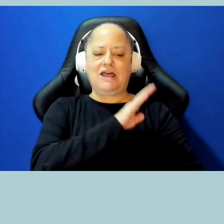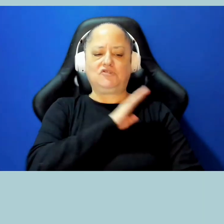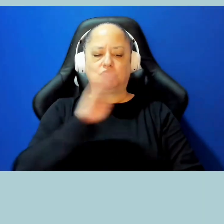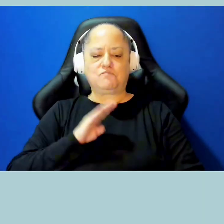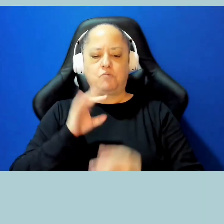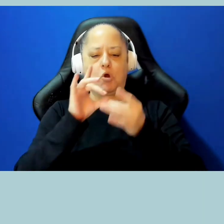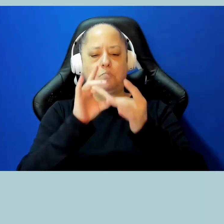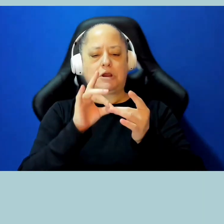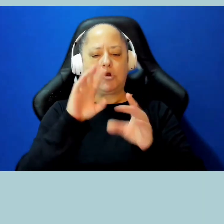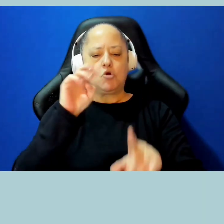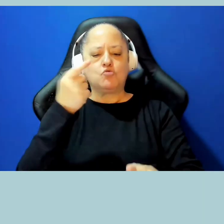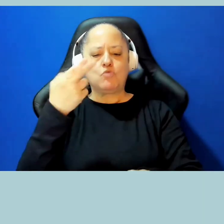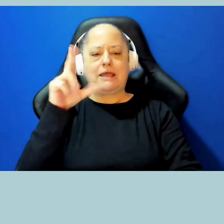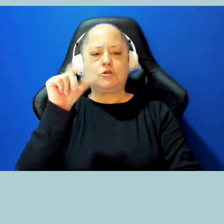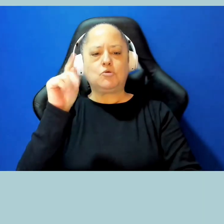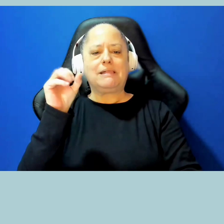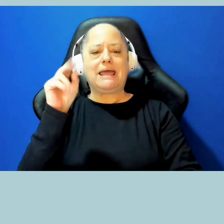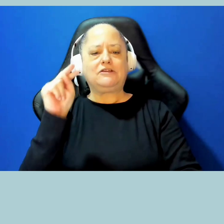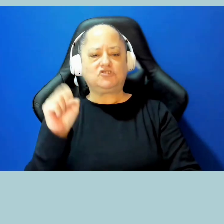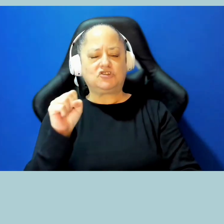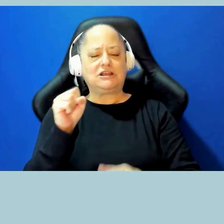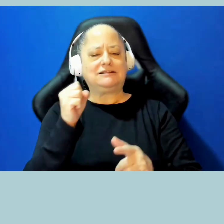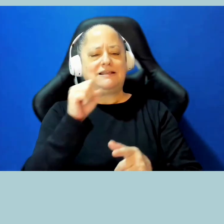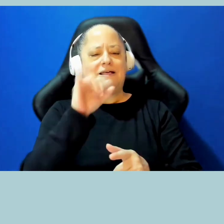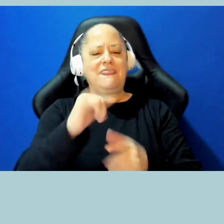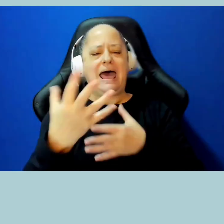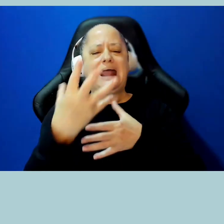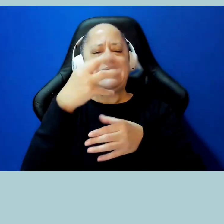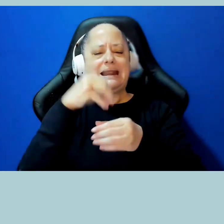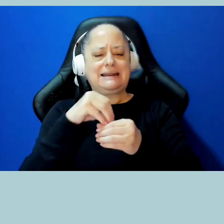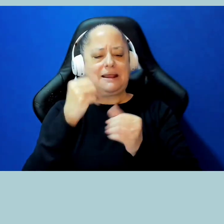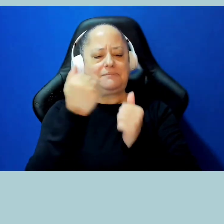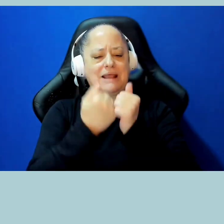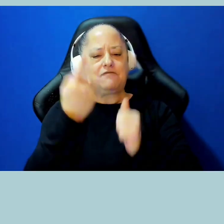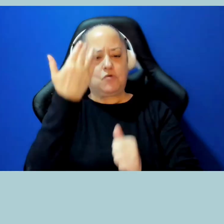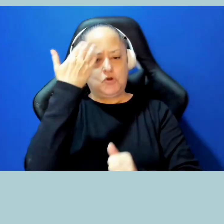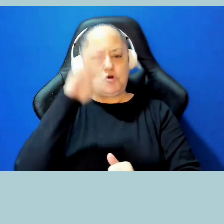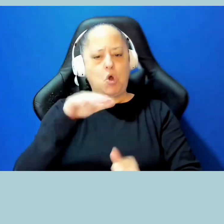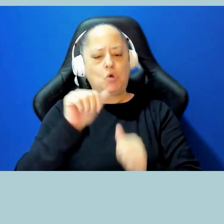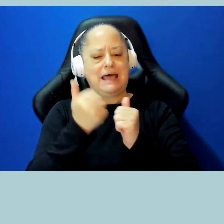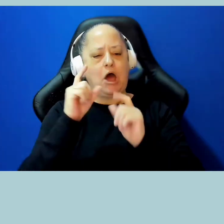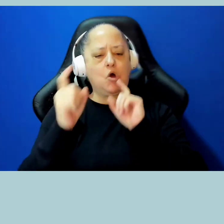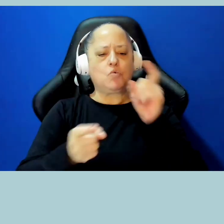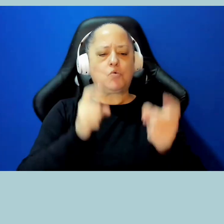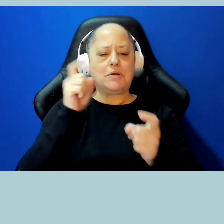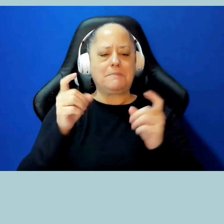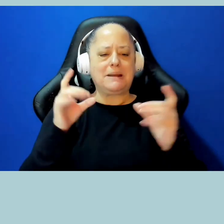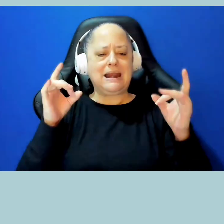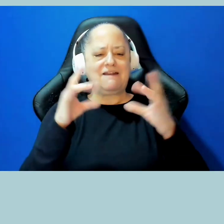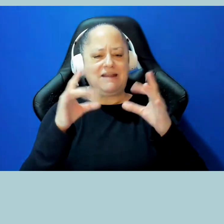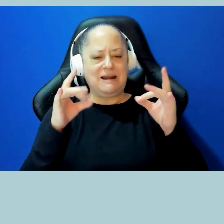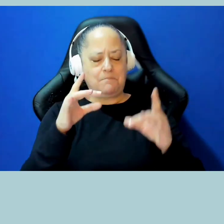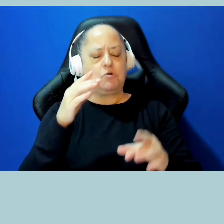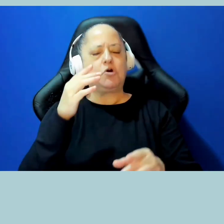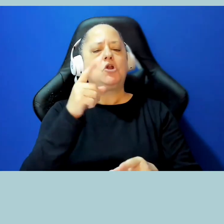sure our engagement events, everyone knows how they can contribute that input. And we hold them regularly so people know when and where they can contribute,